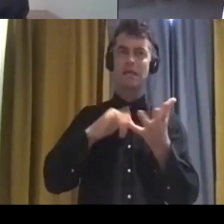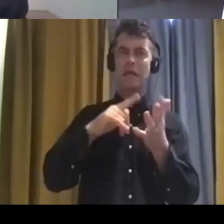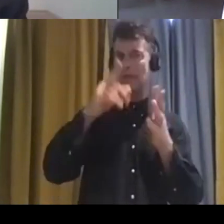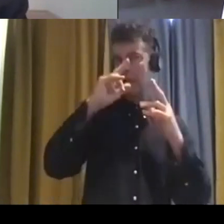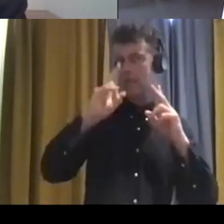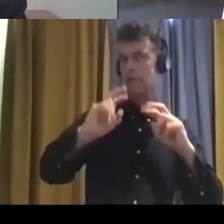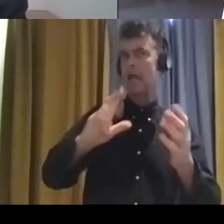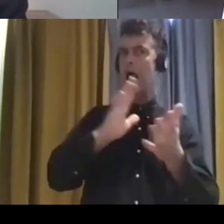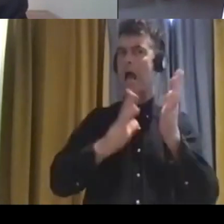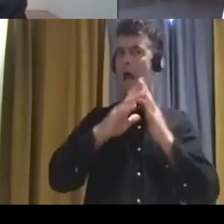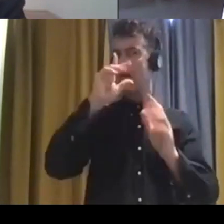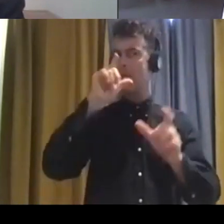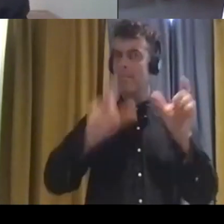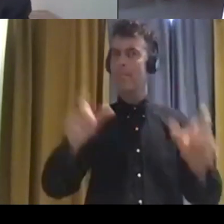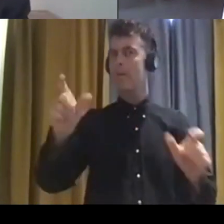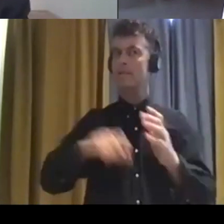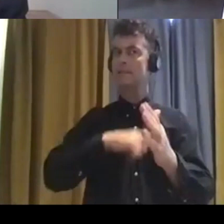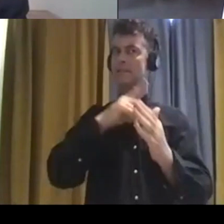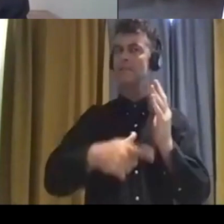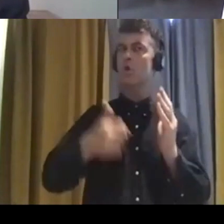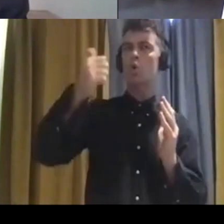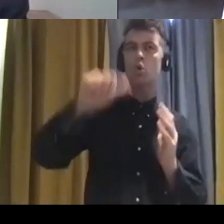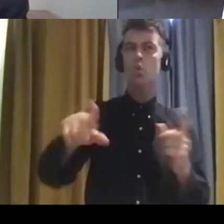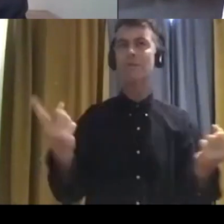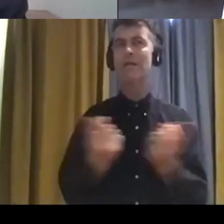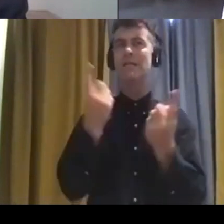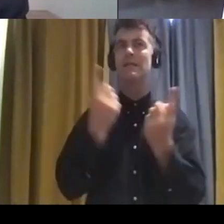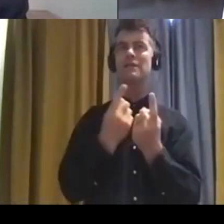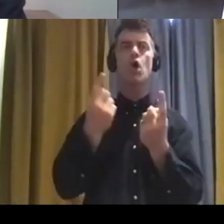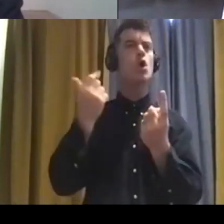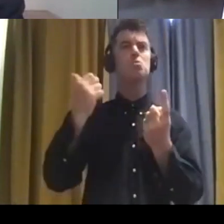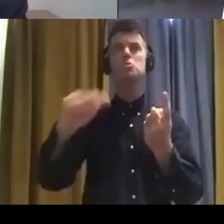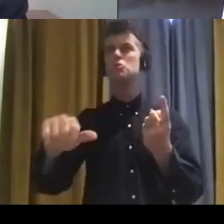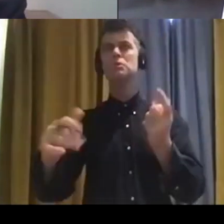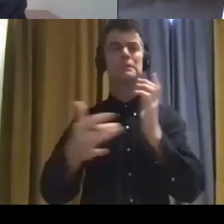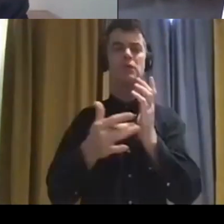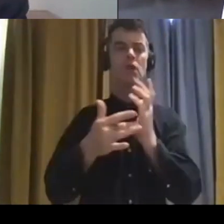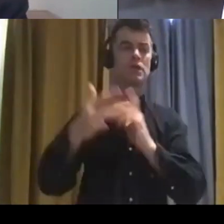use case - they can study how people with disabilities use things in environments, consume